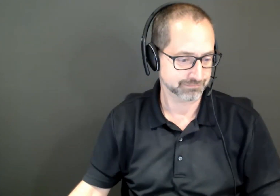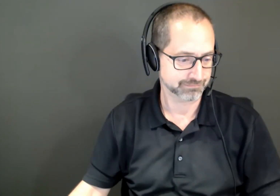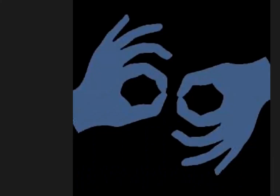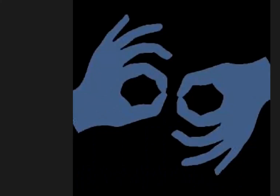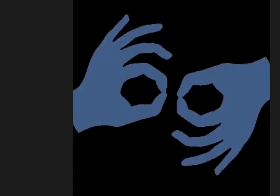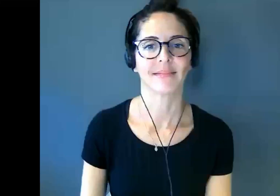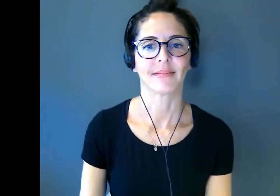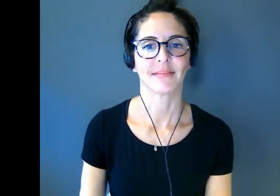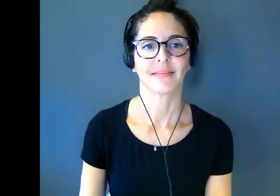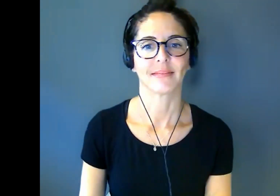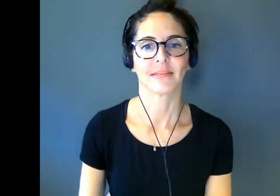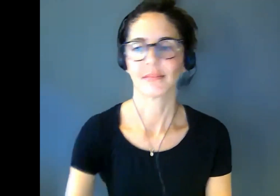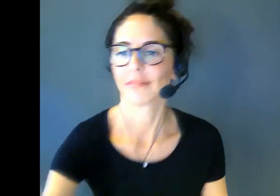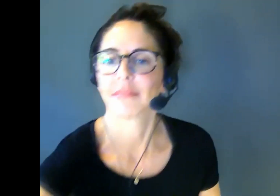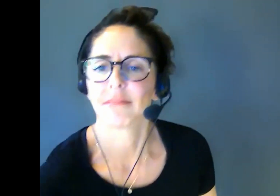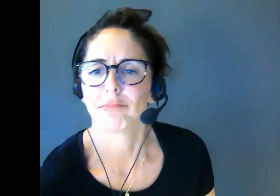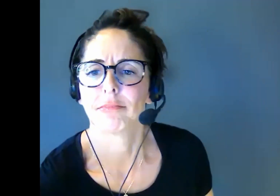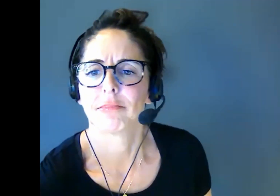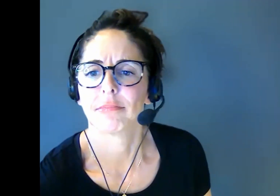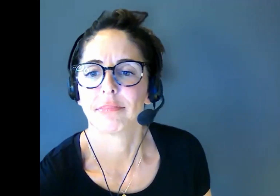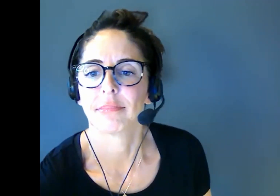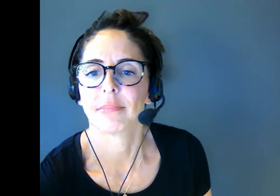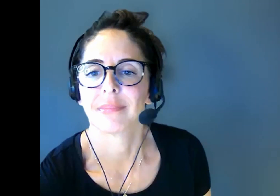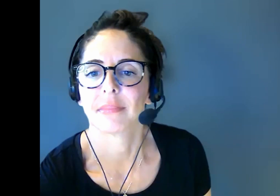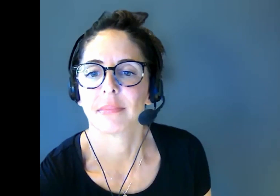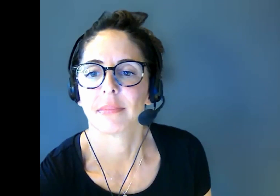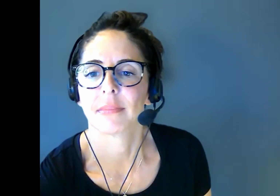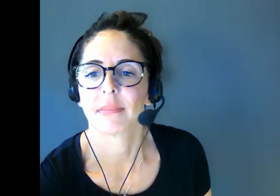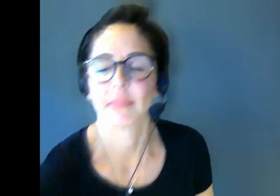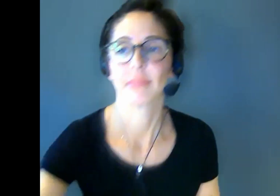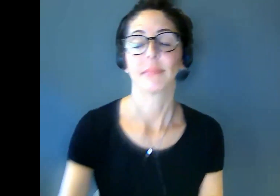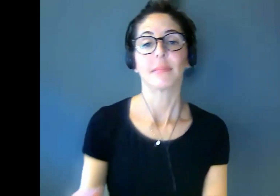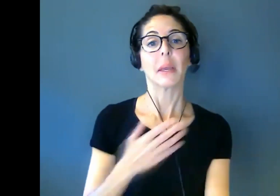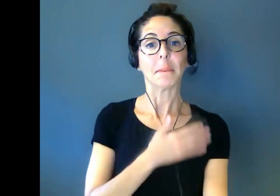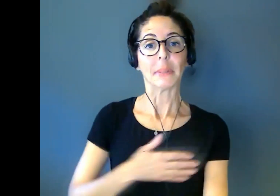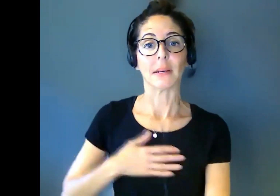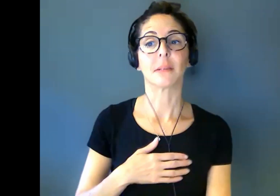just ask each speaker to introduce yourself, your organization and your institutional affiliation,